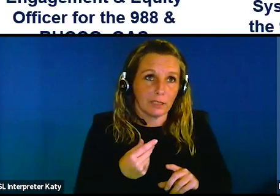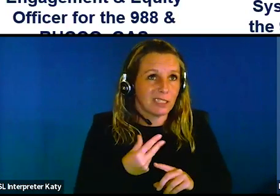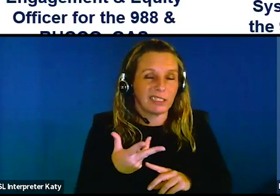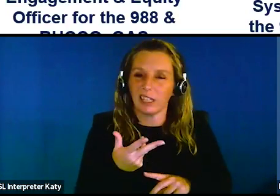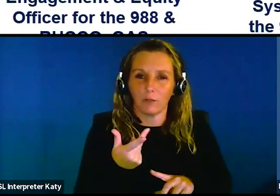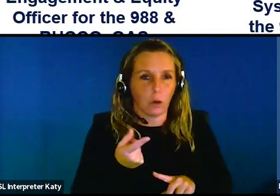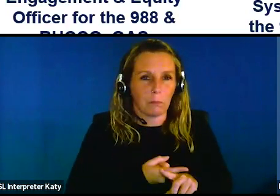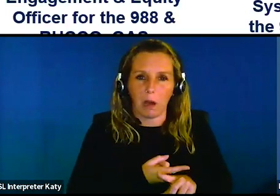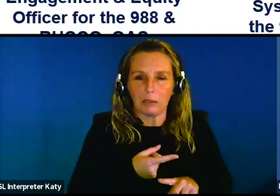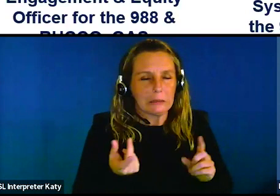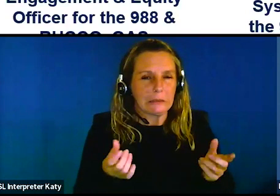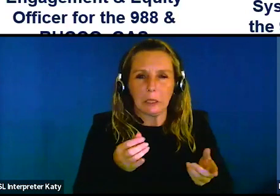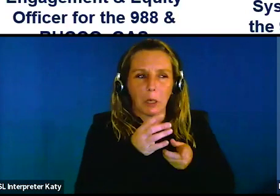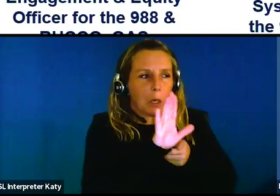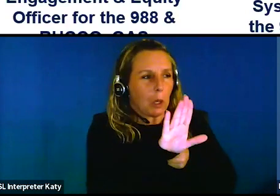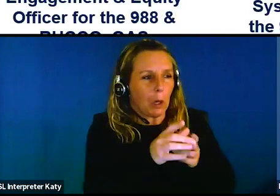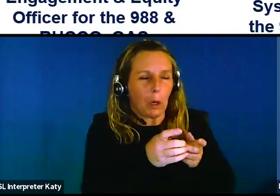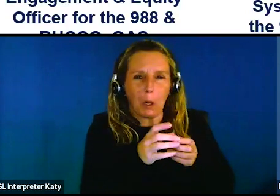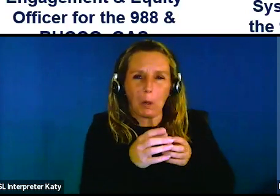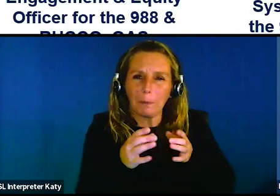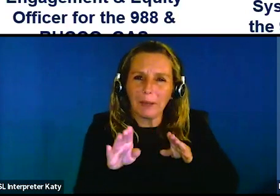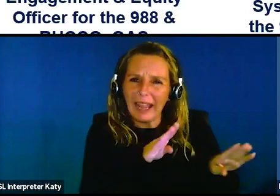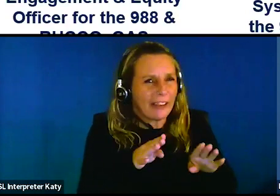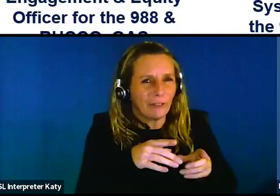manager behaviors and they called 911.